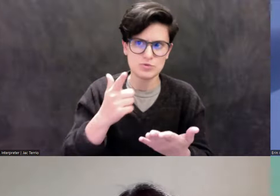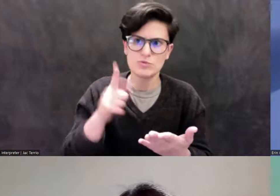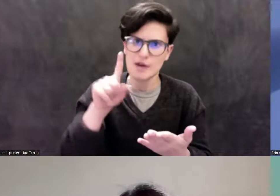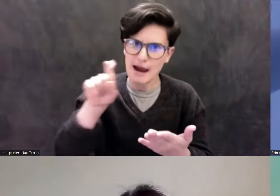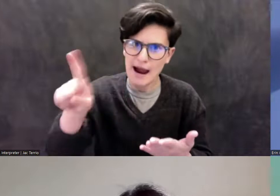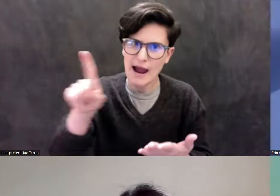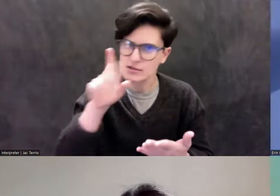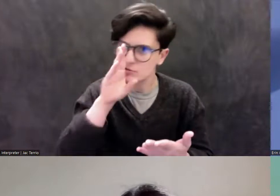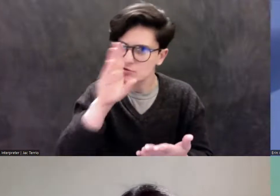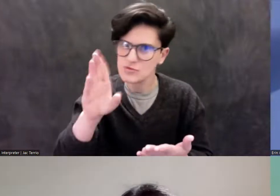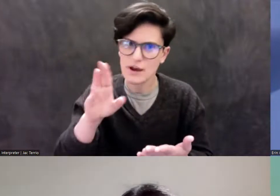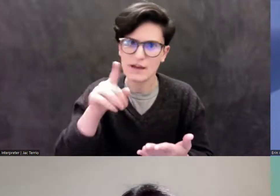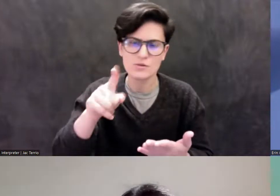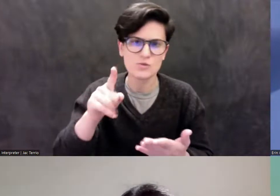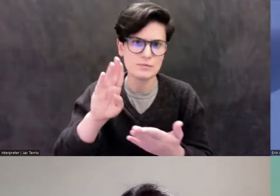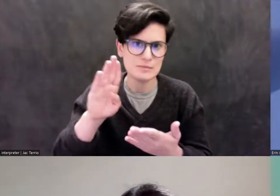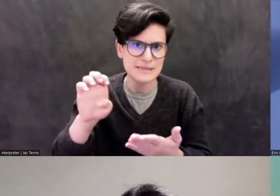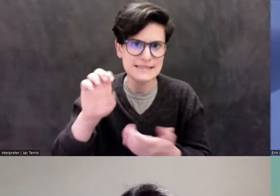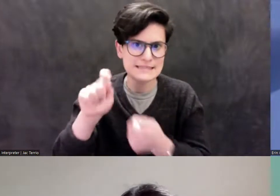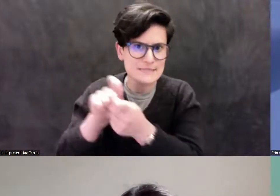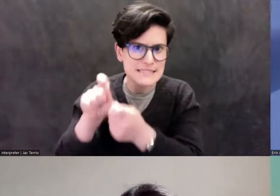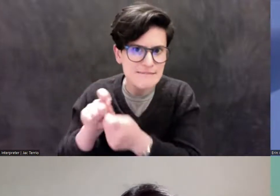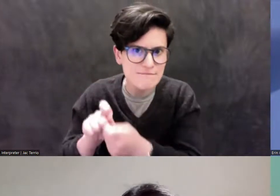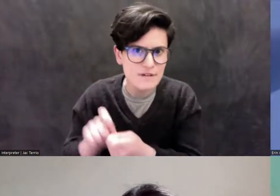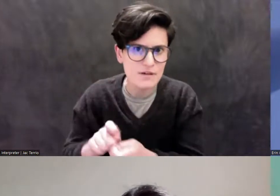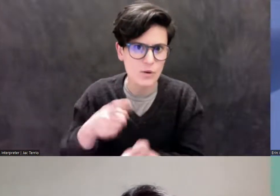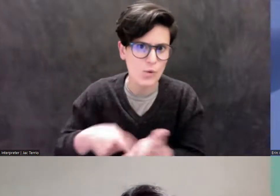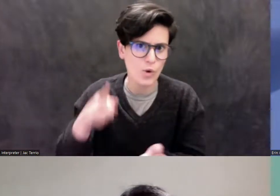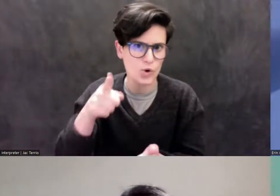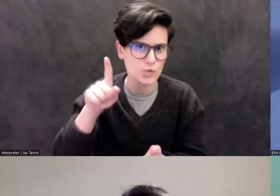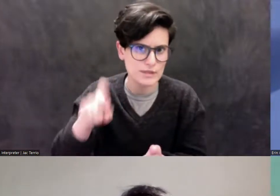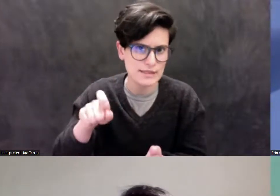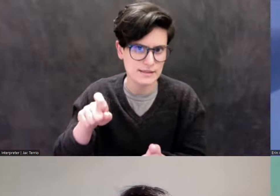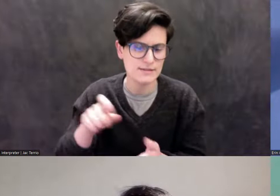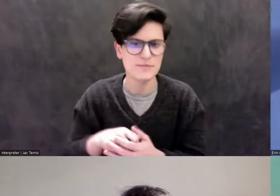15:59:04 We had one question in the chat, and then I think we may be out of time.